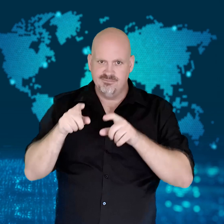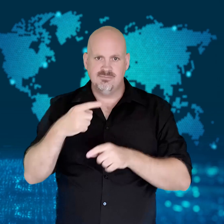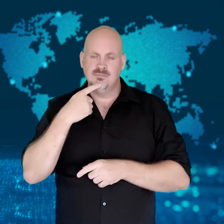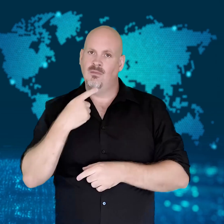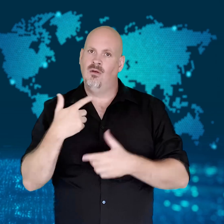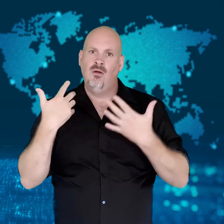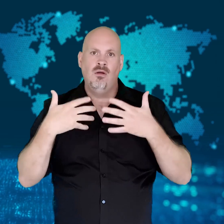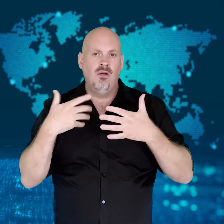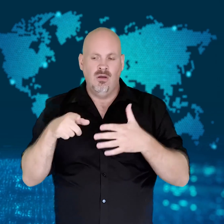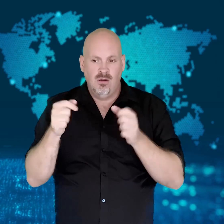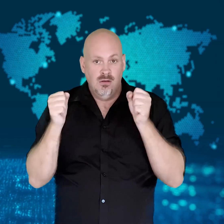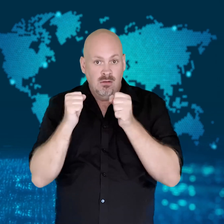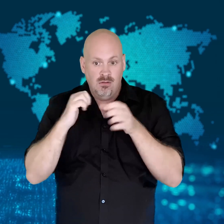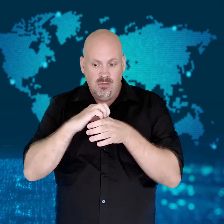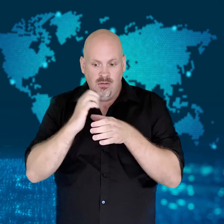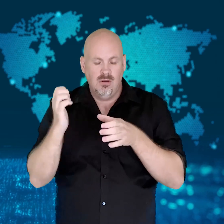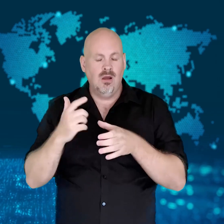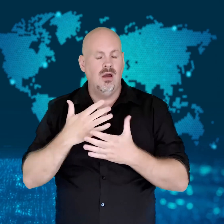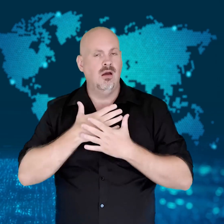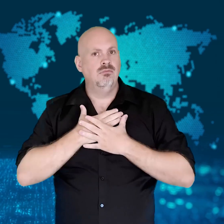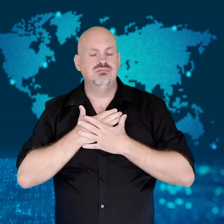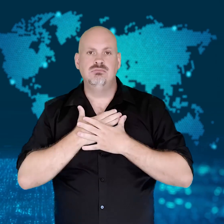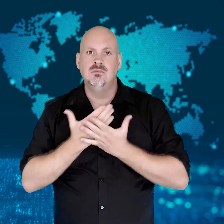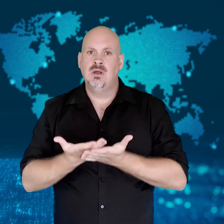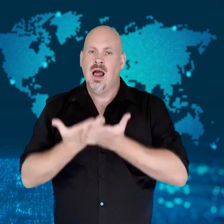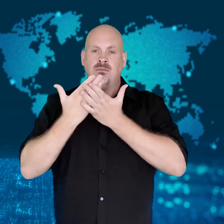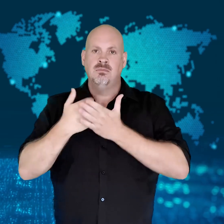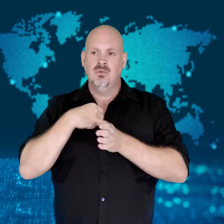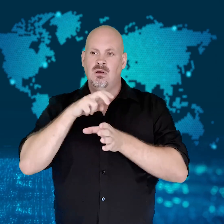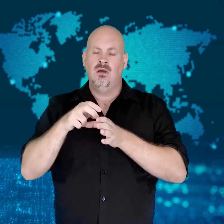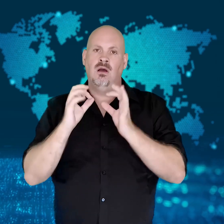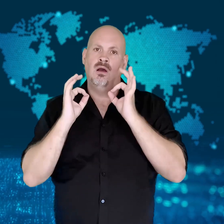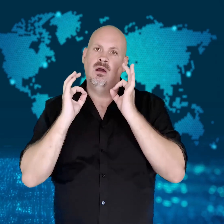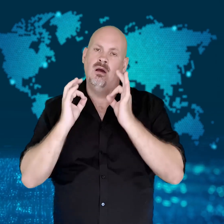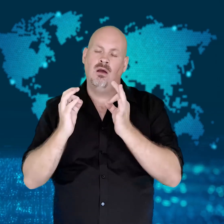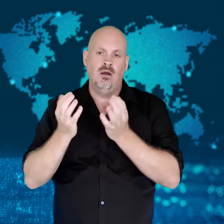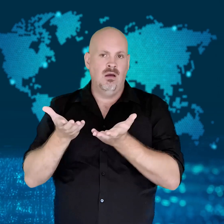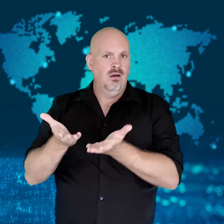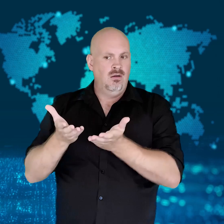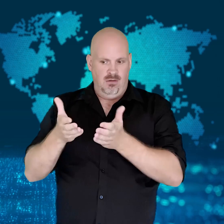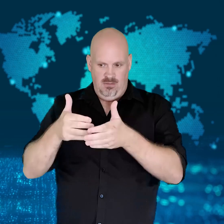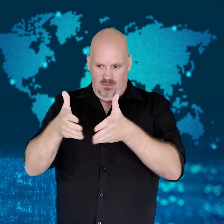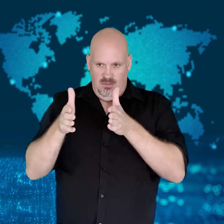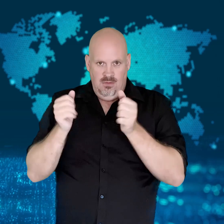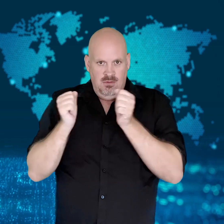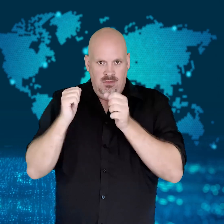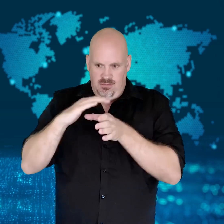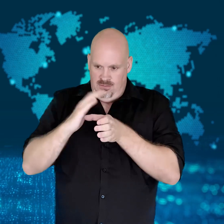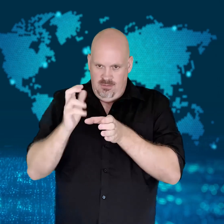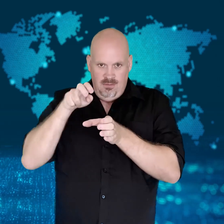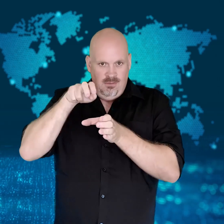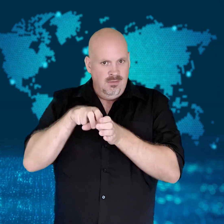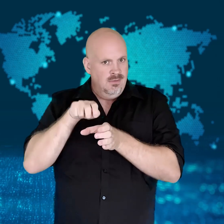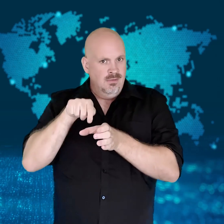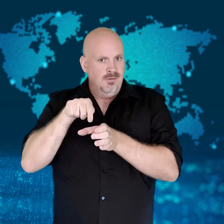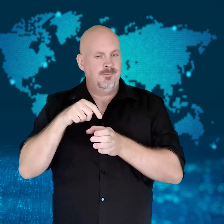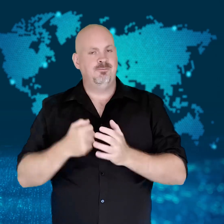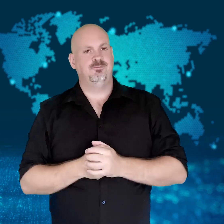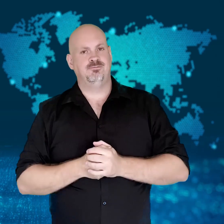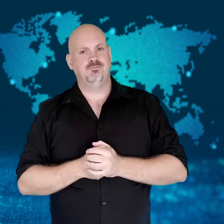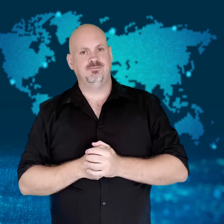He told representatives of the local media that the freezer was a miracle.